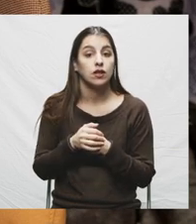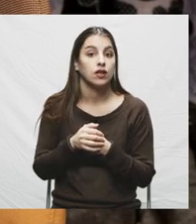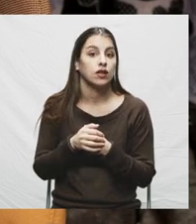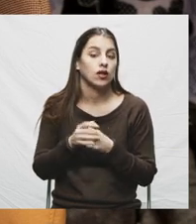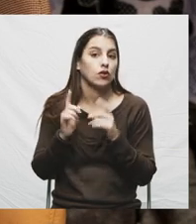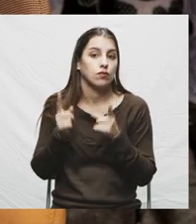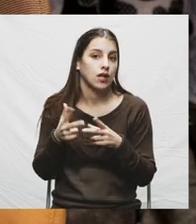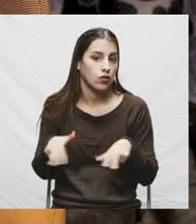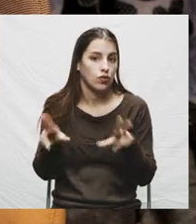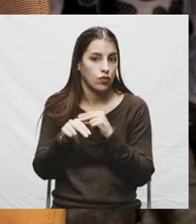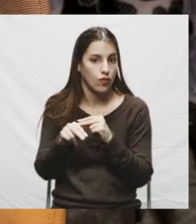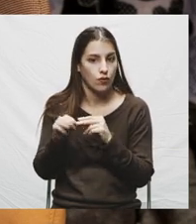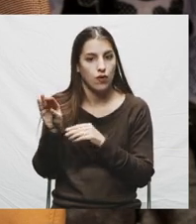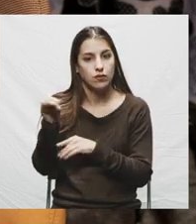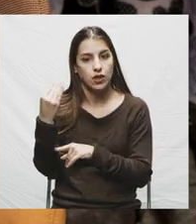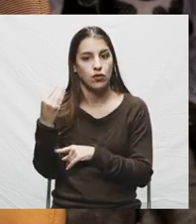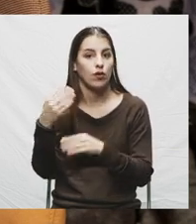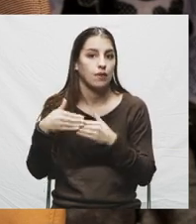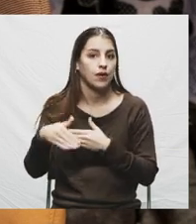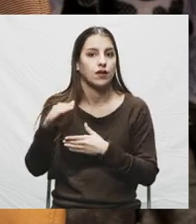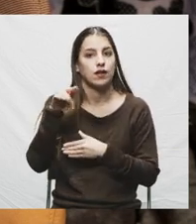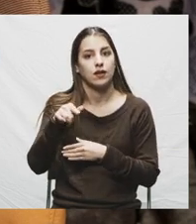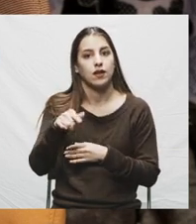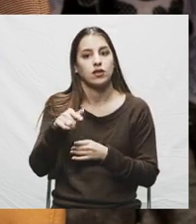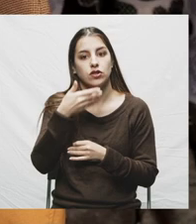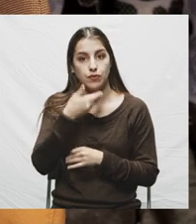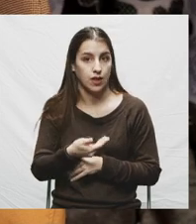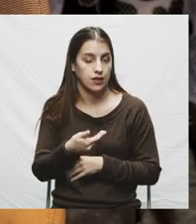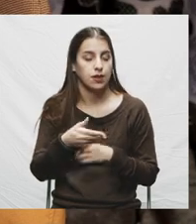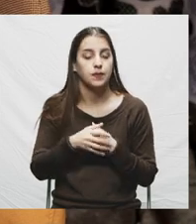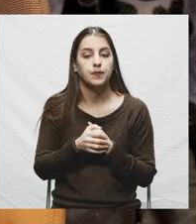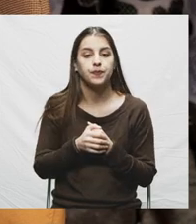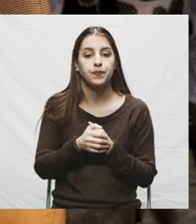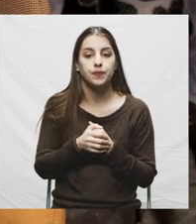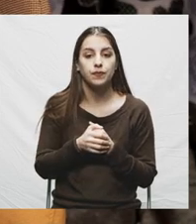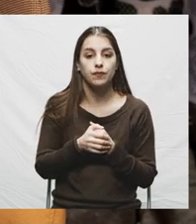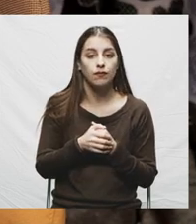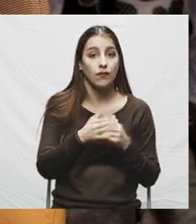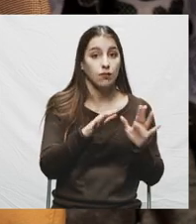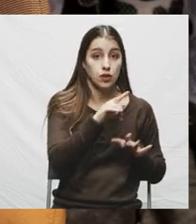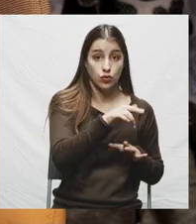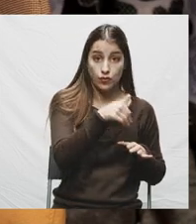and maybe arrive to a knew artistic object from this experience of mine. and to open it more to other bodies.